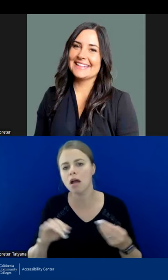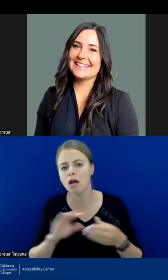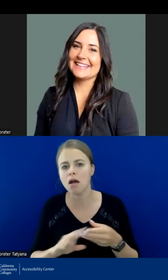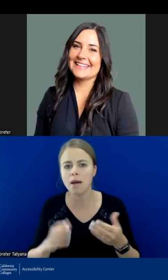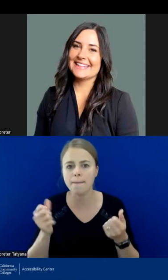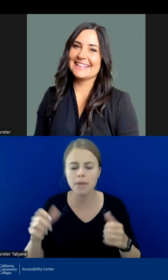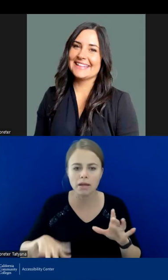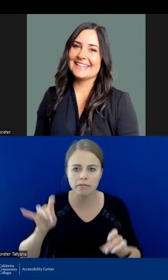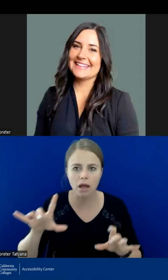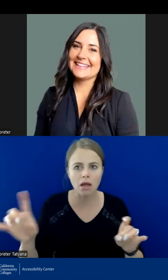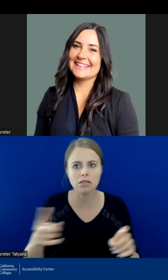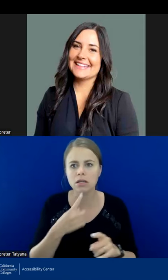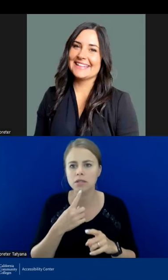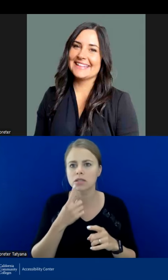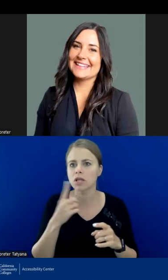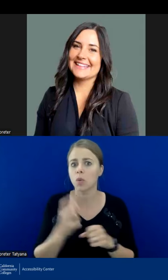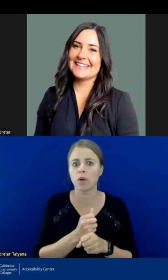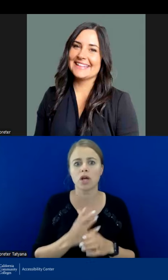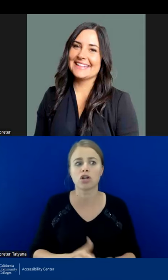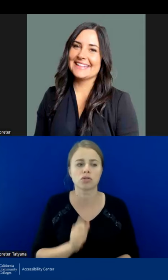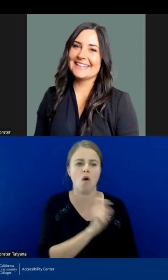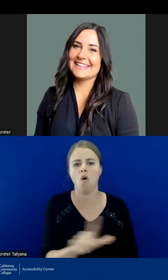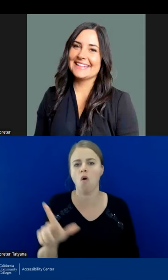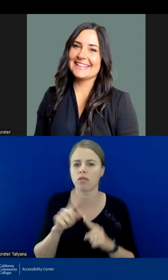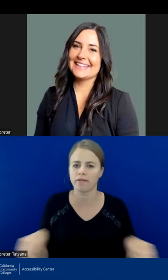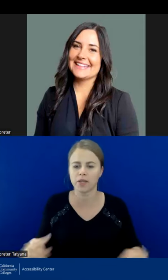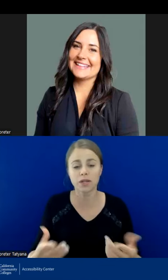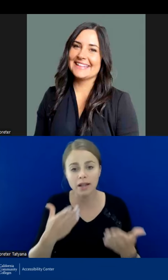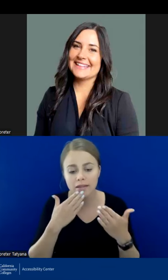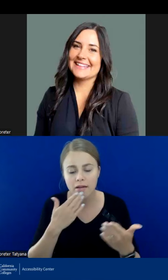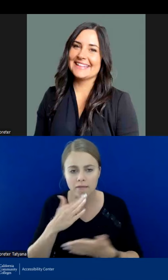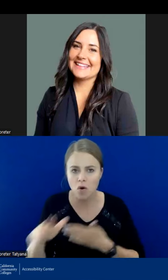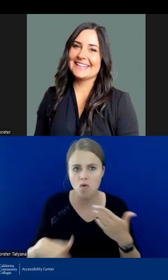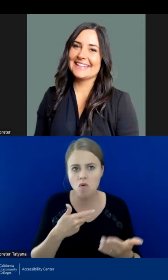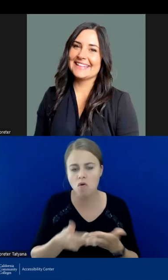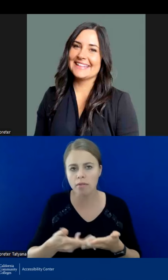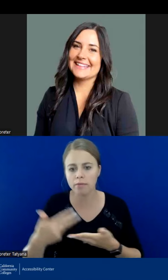that the winners are all of you. And thank you for all this engagement and I see